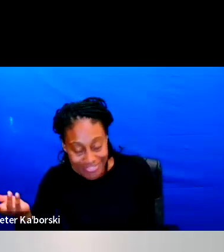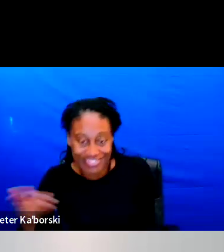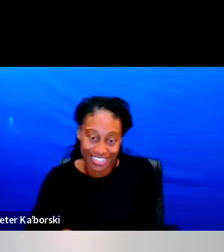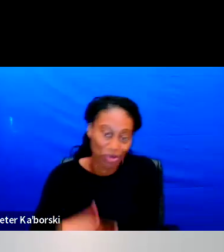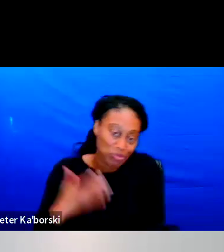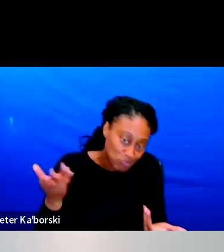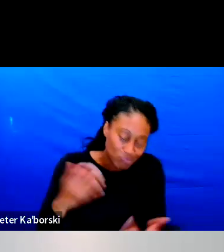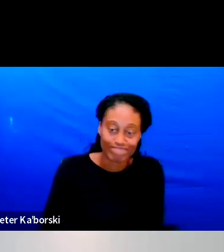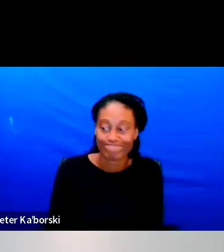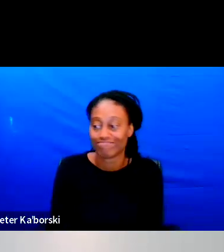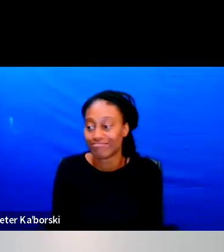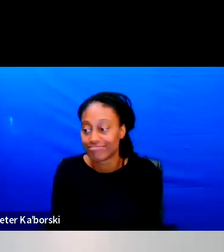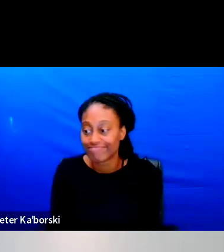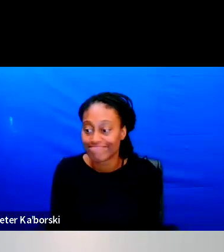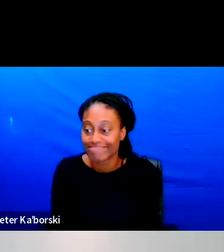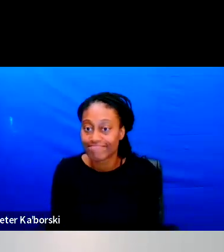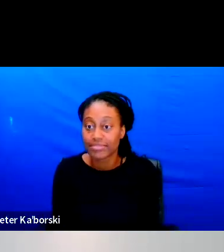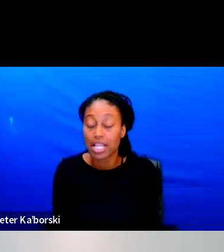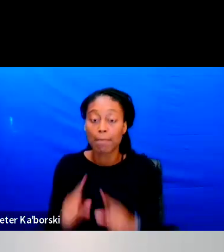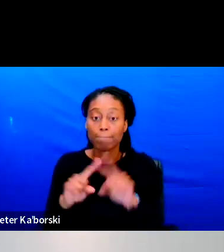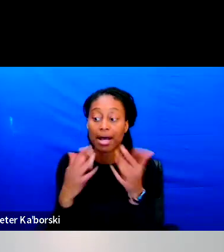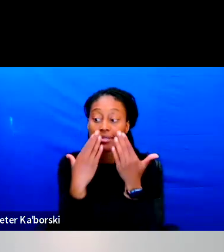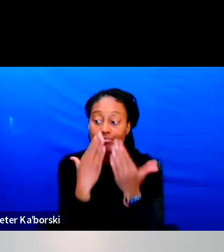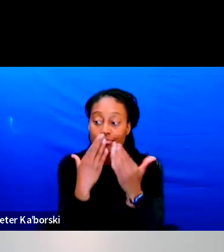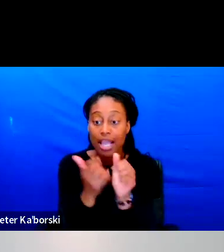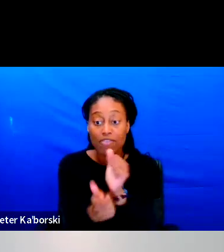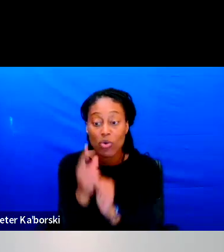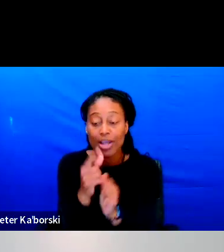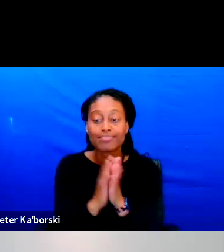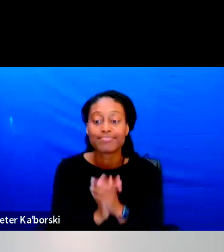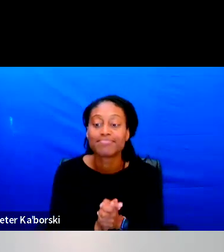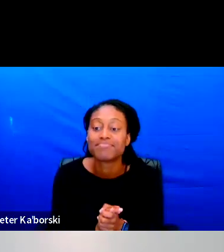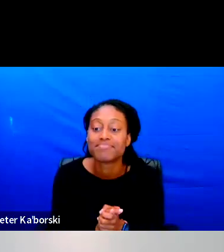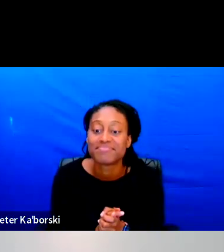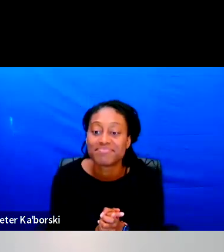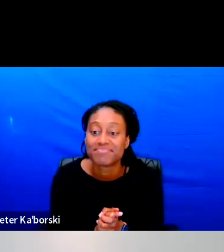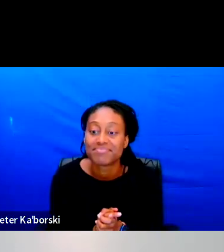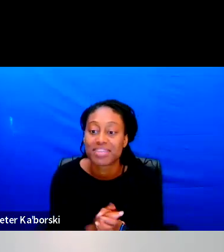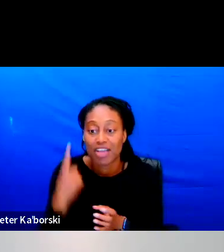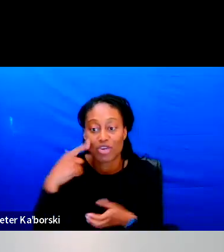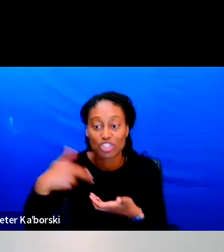Kyle Kleist: so just wanna thank everybody Kyle Kleist: for joining us today.